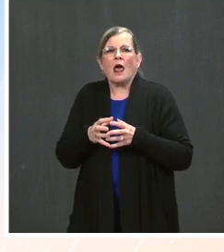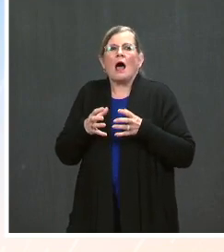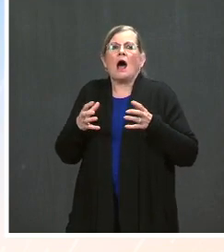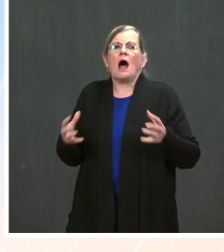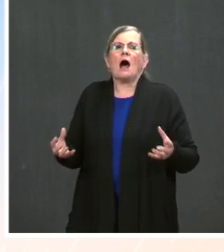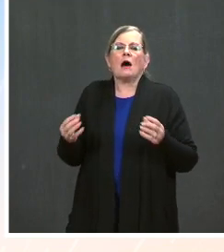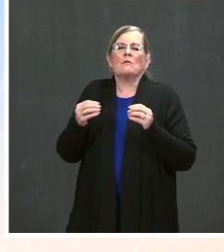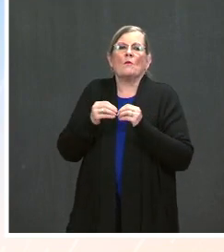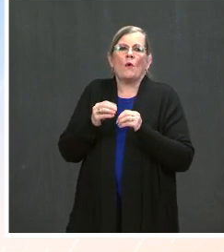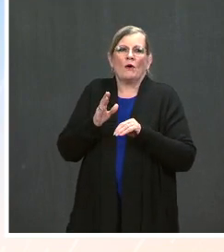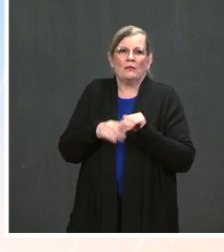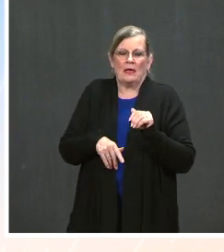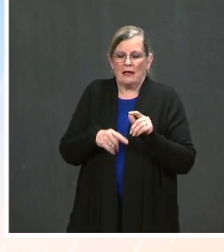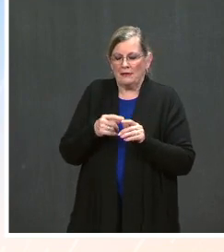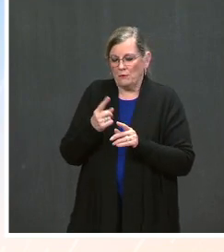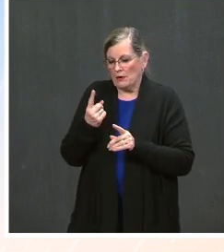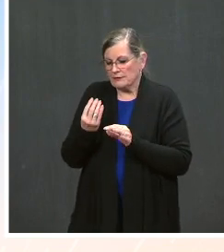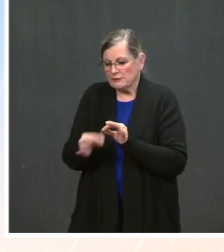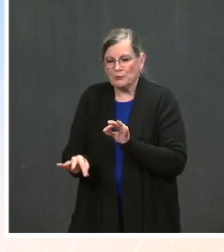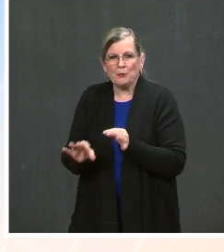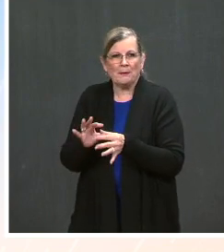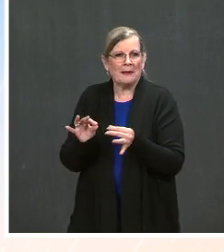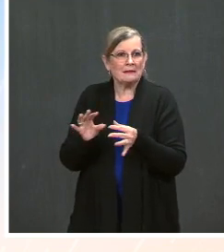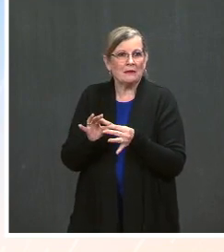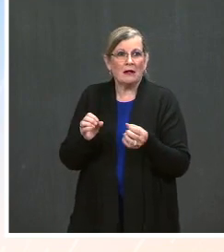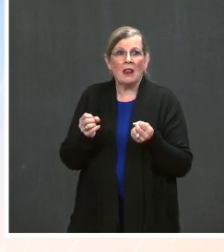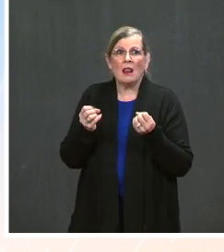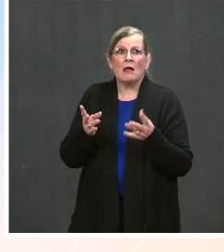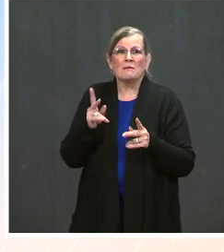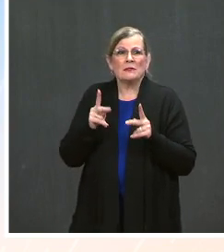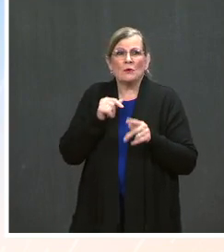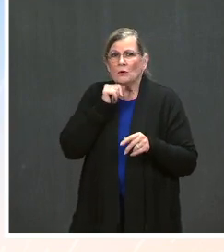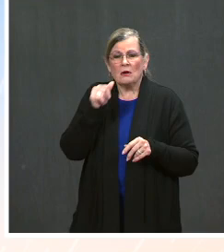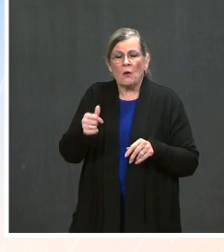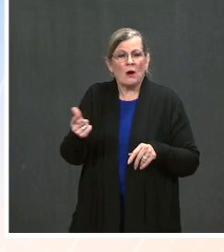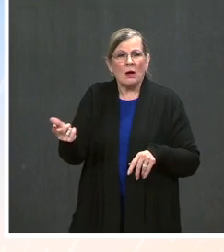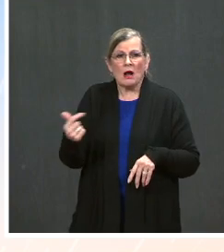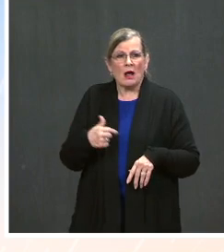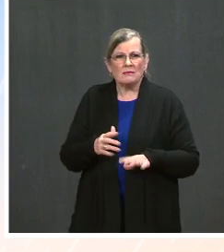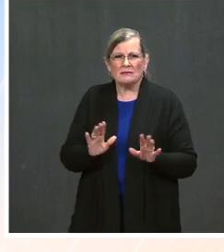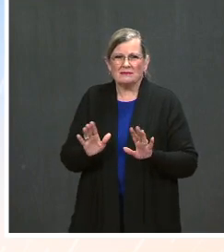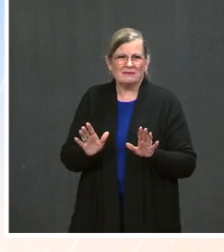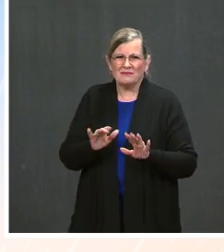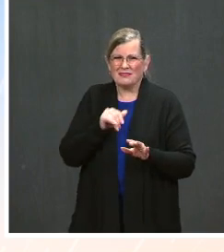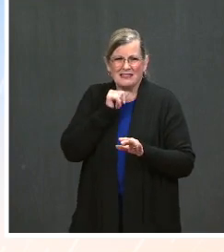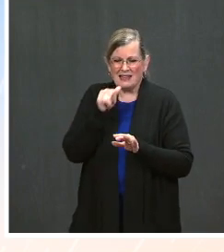with more PSAs, not to come, that that is going to be the only way to reduce